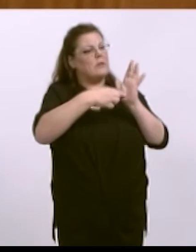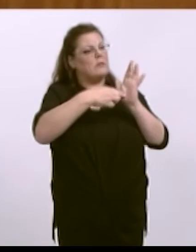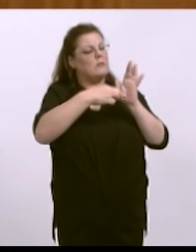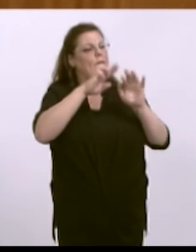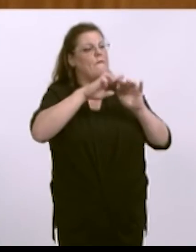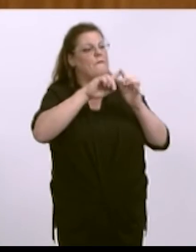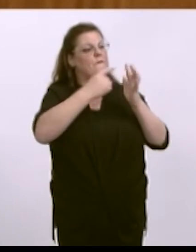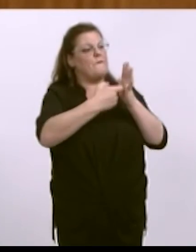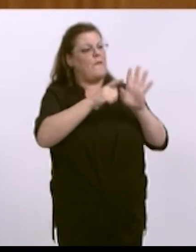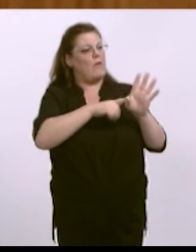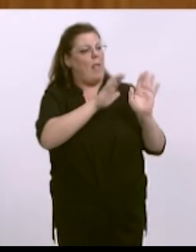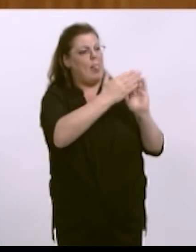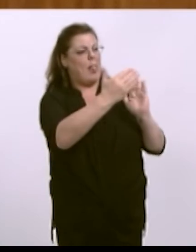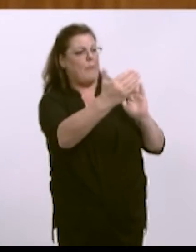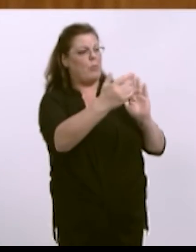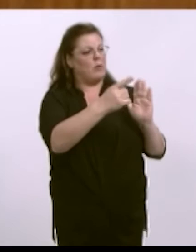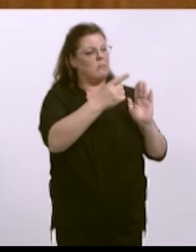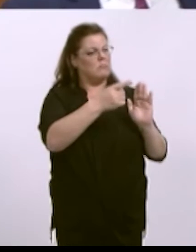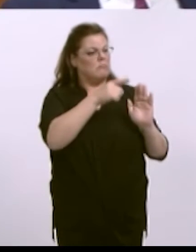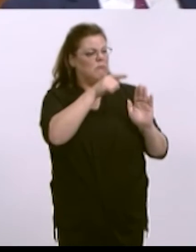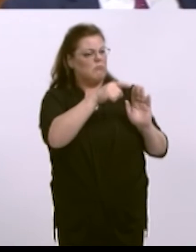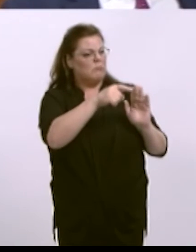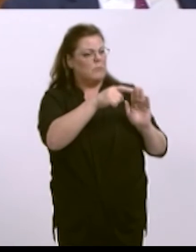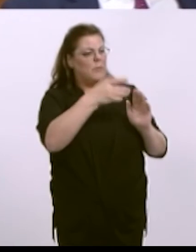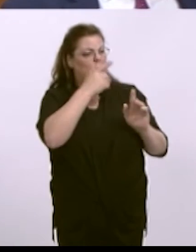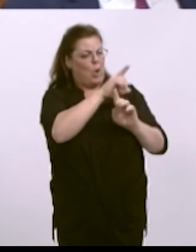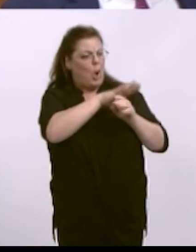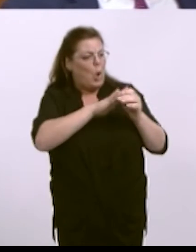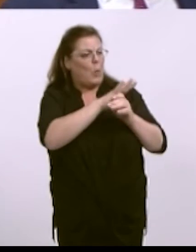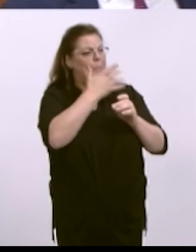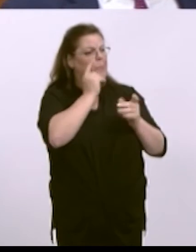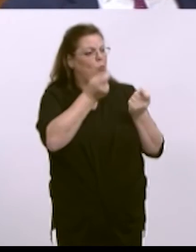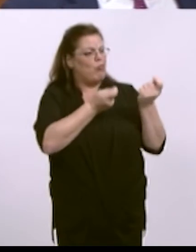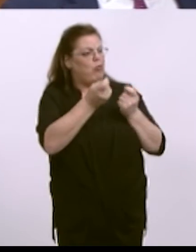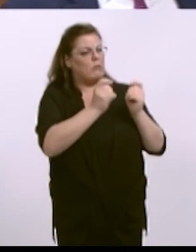where the library had been taken over. But it's important to distinguish between helping